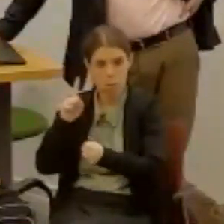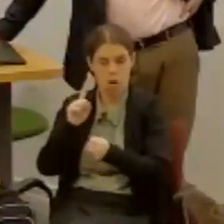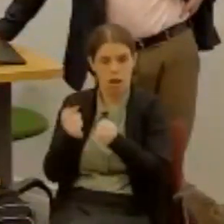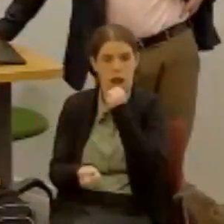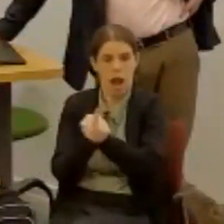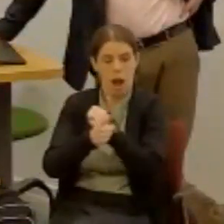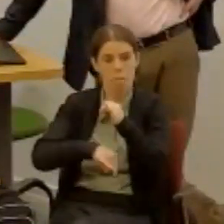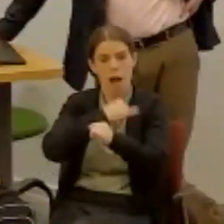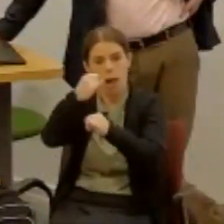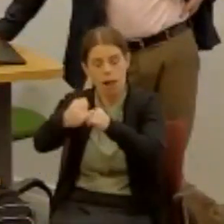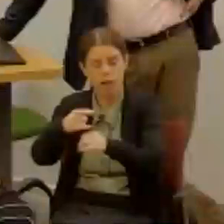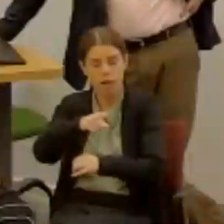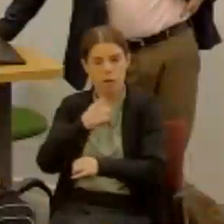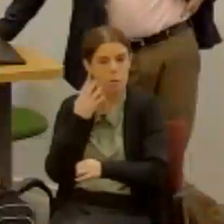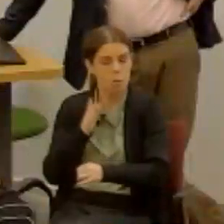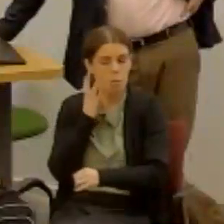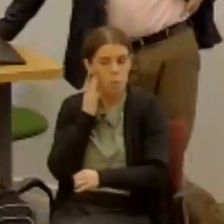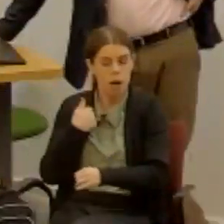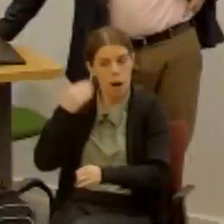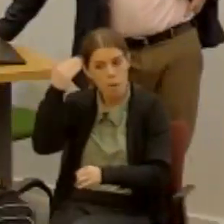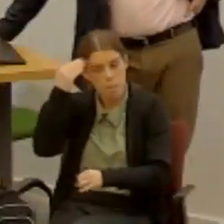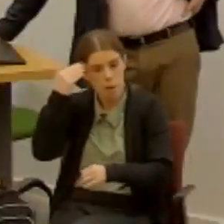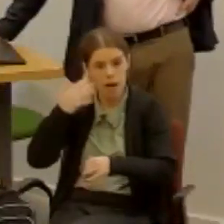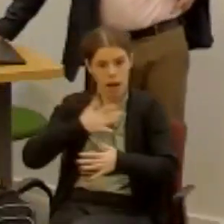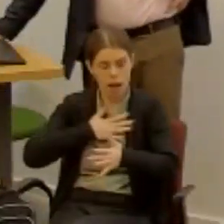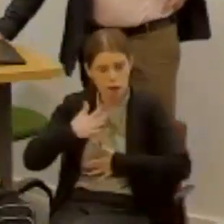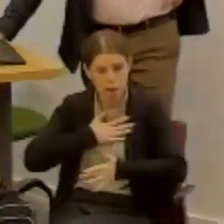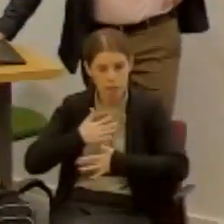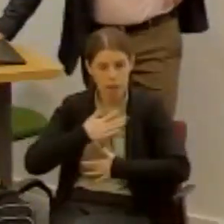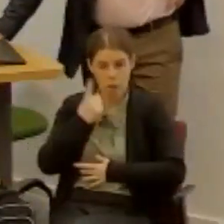of brain health like for brain health and this dates back almost essentially where original